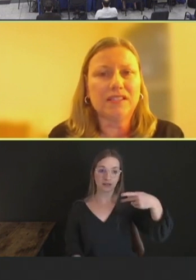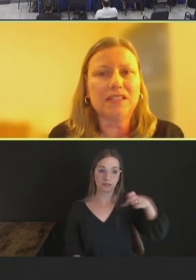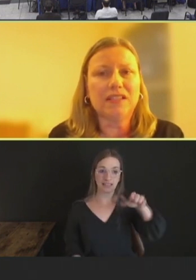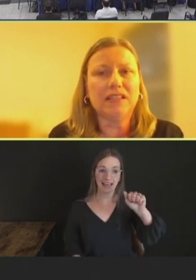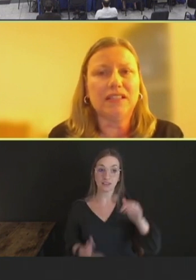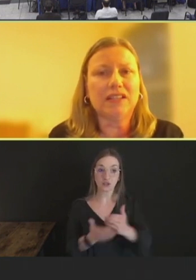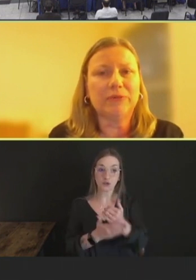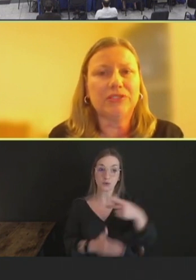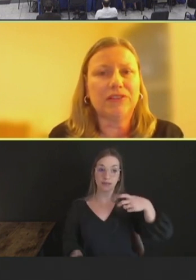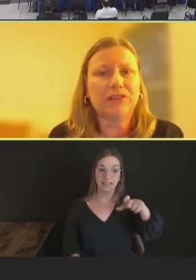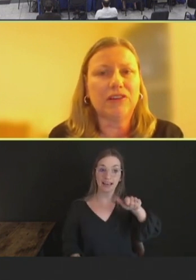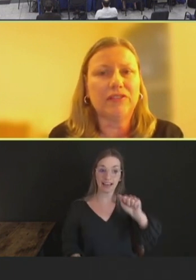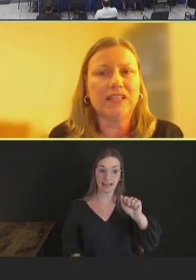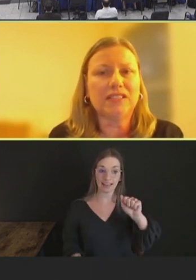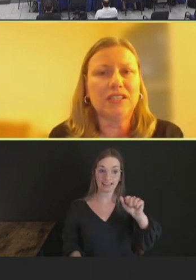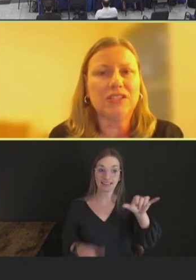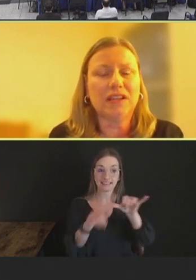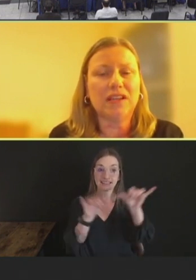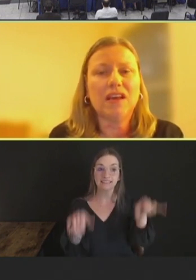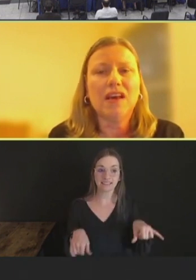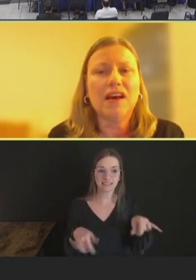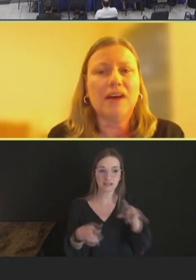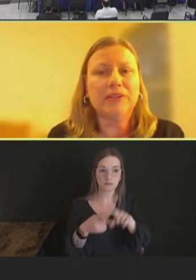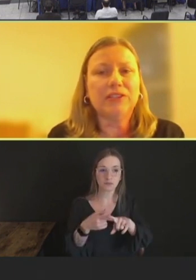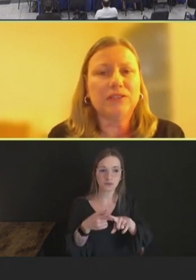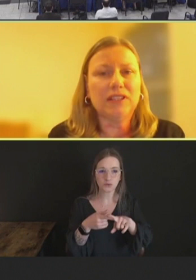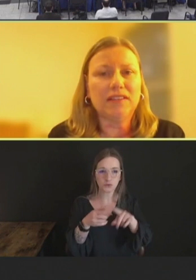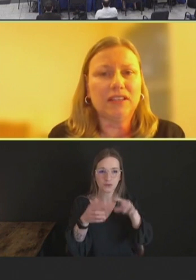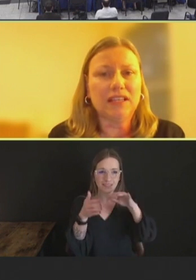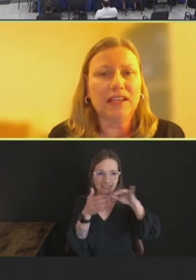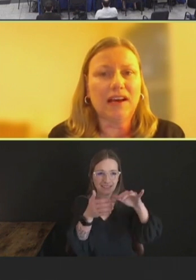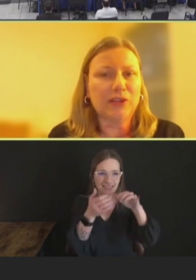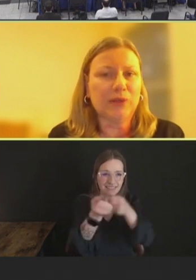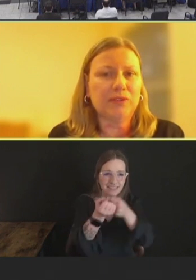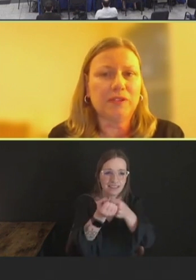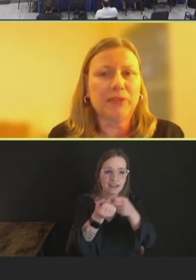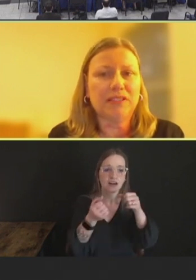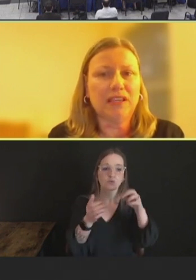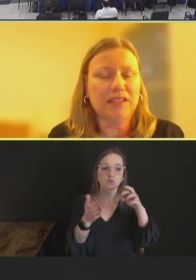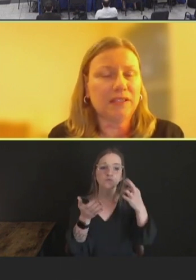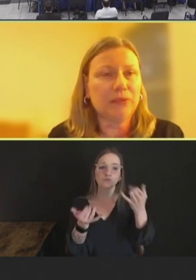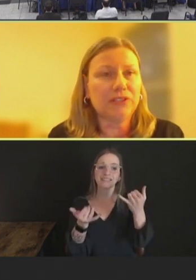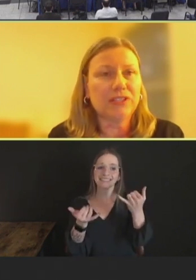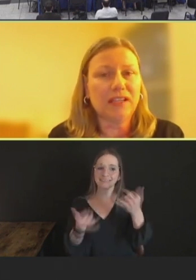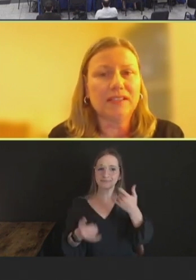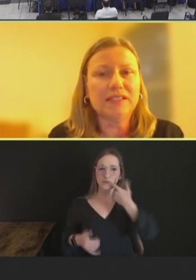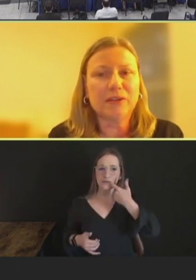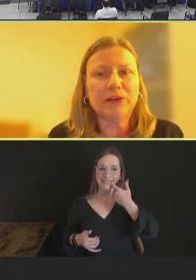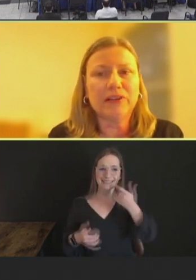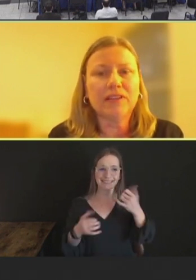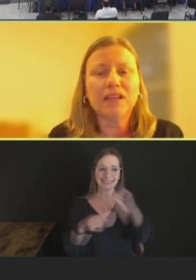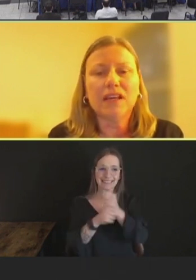studies of maternal COVID vaccination including looking at outcomes of spontaneous abortion and stillbirth.